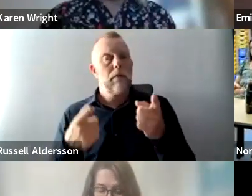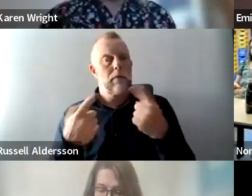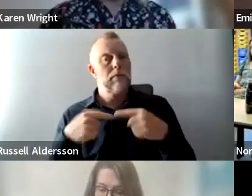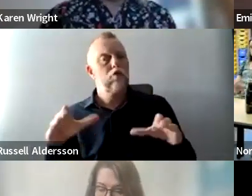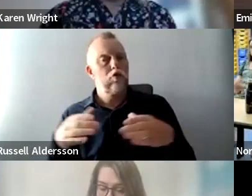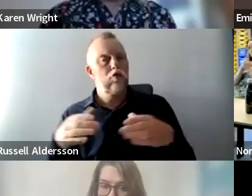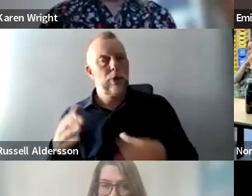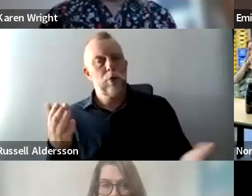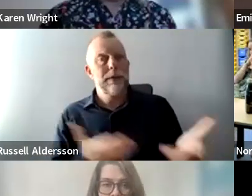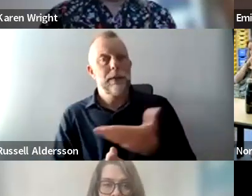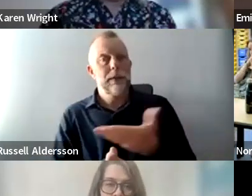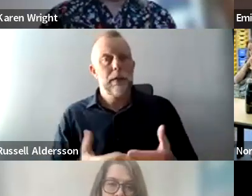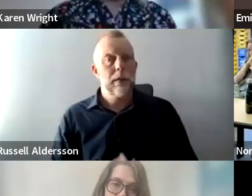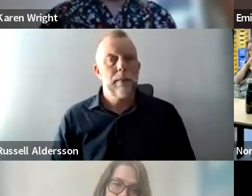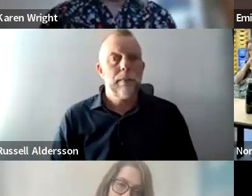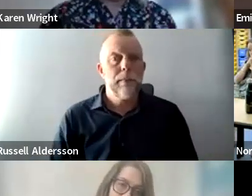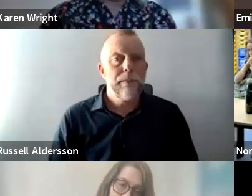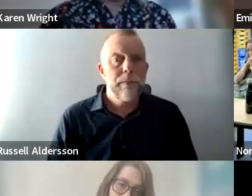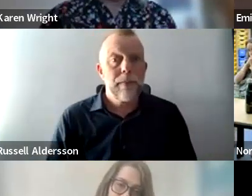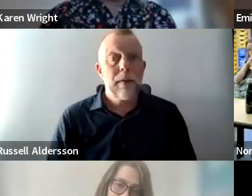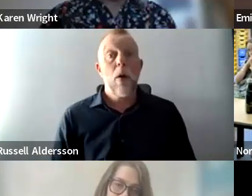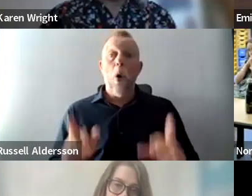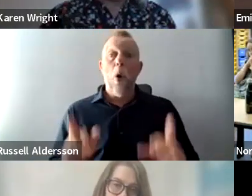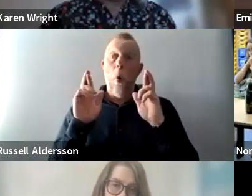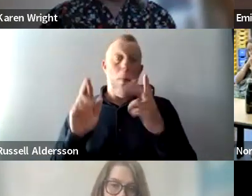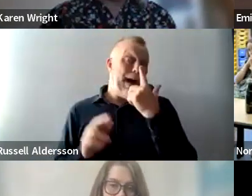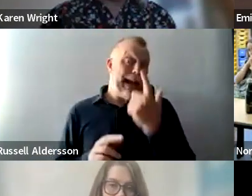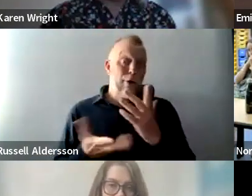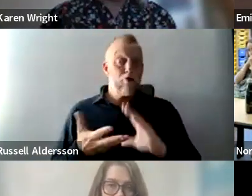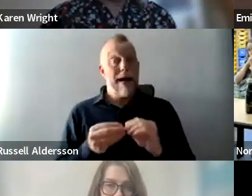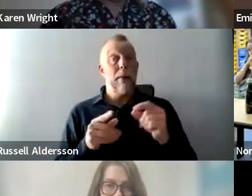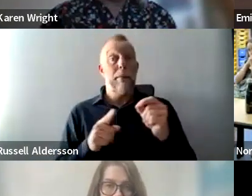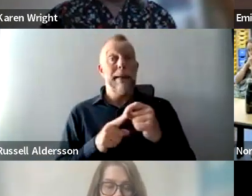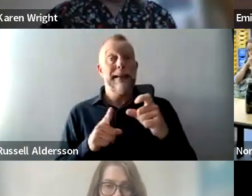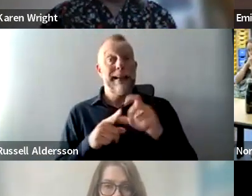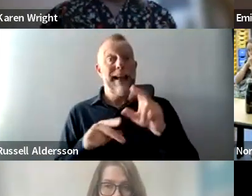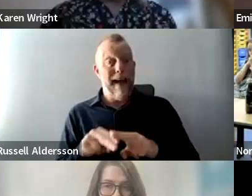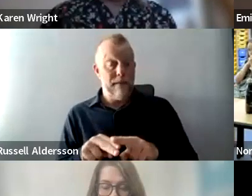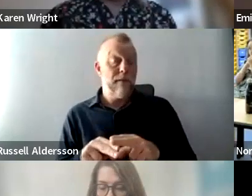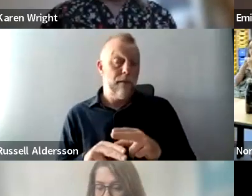We do hope that we can do that so that at the end of each page, if there's a possibility that we could